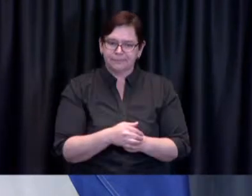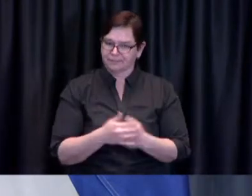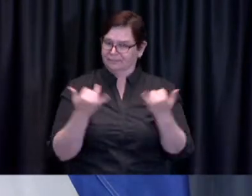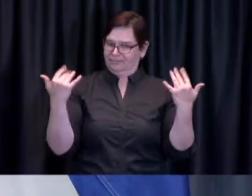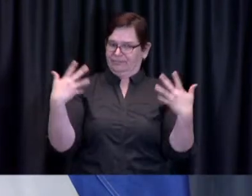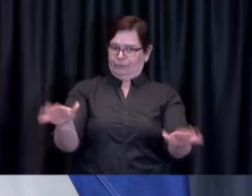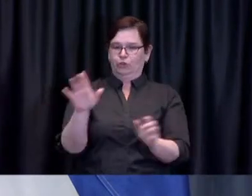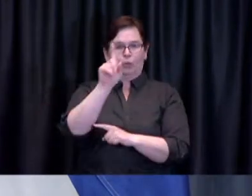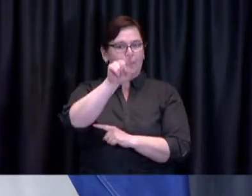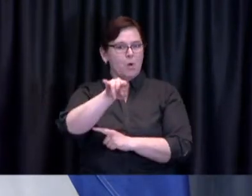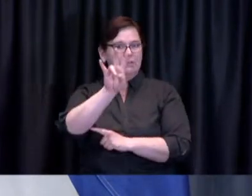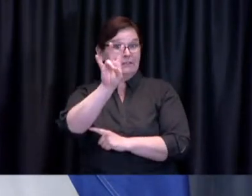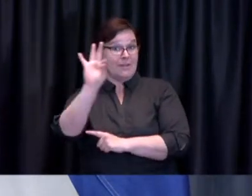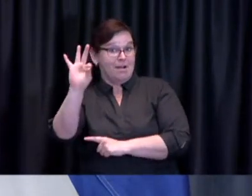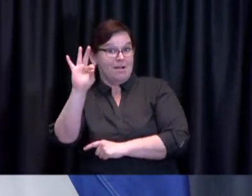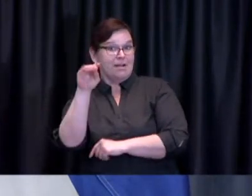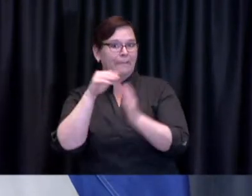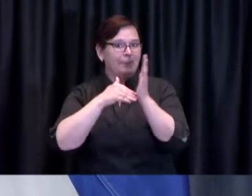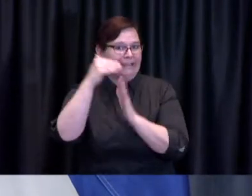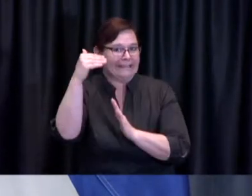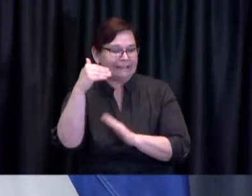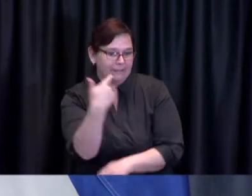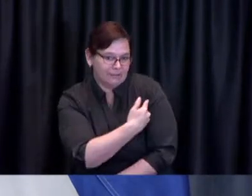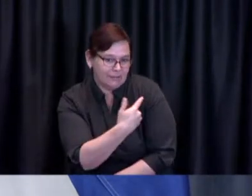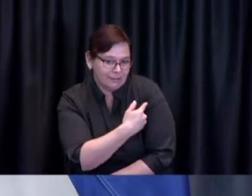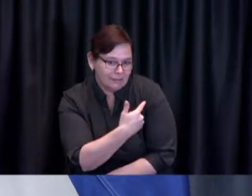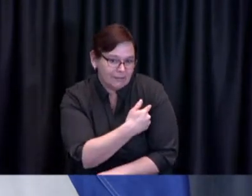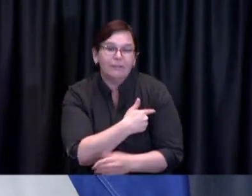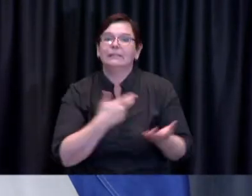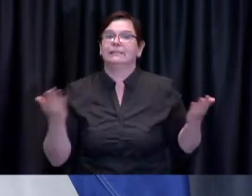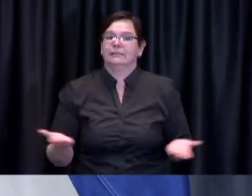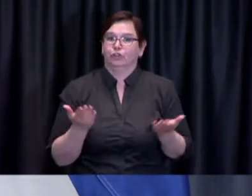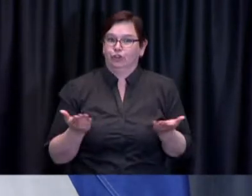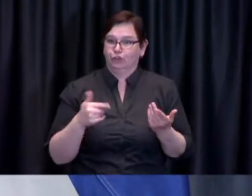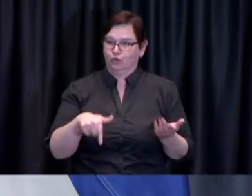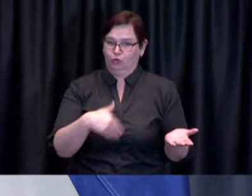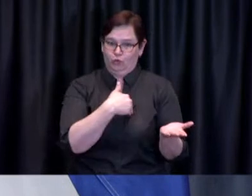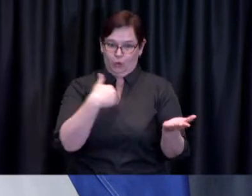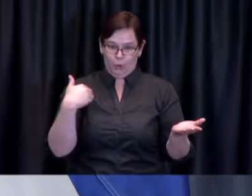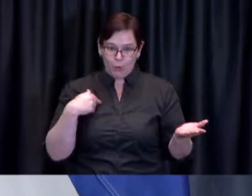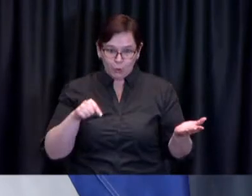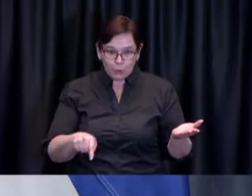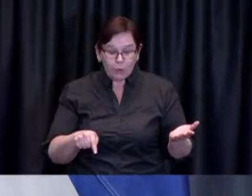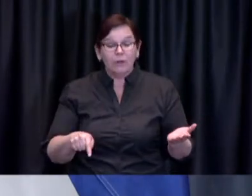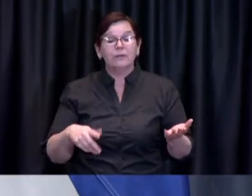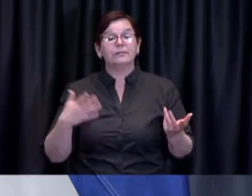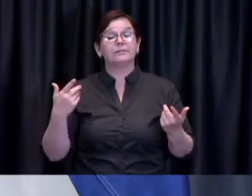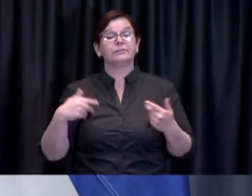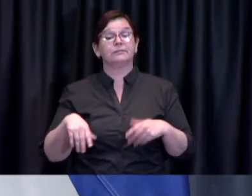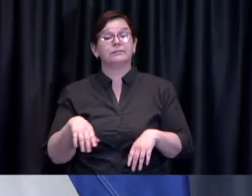of COVID-19 vaccine in the city of Toronto all Toronto residents 18 years of age and older are